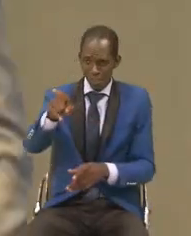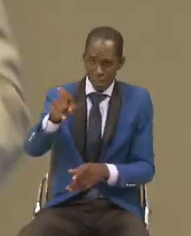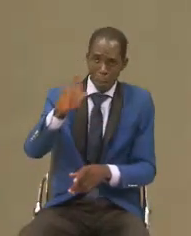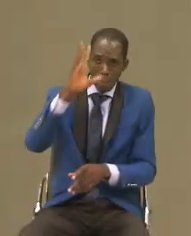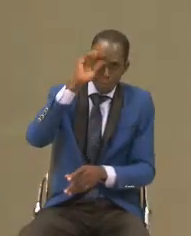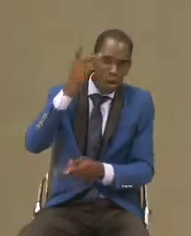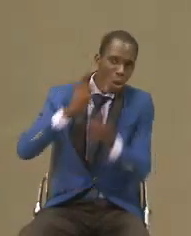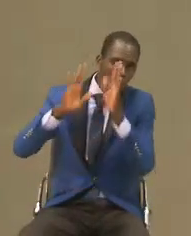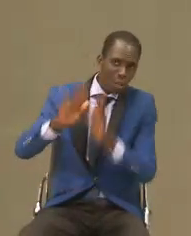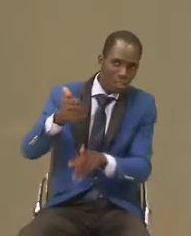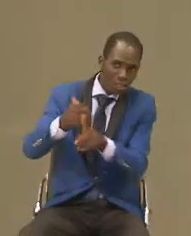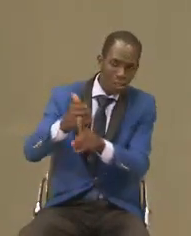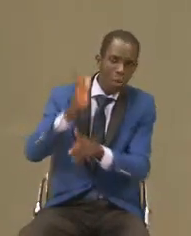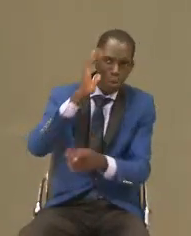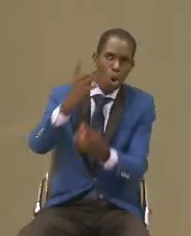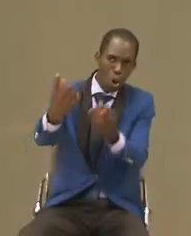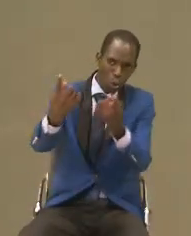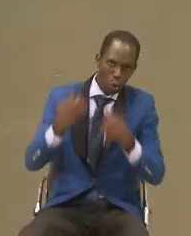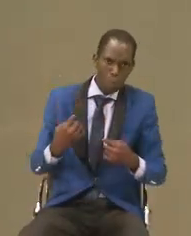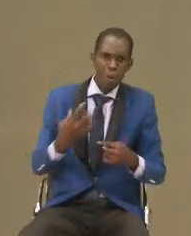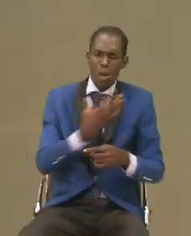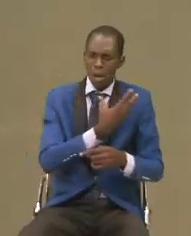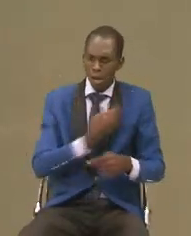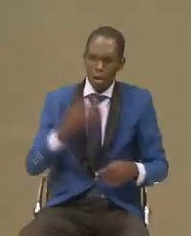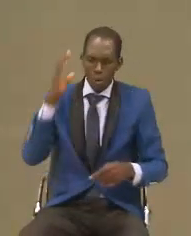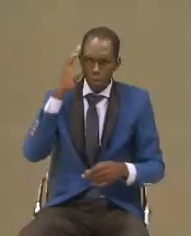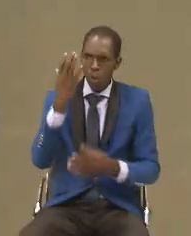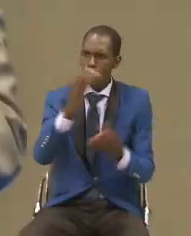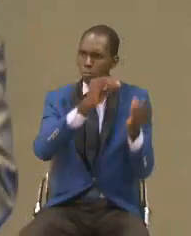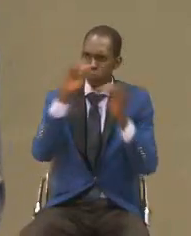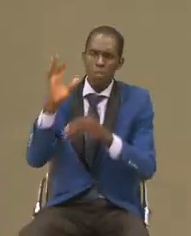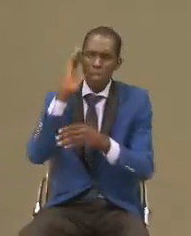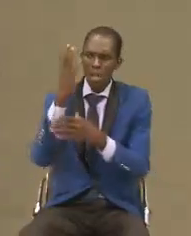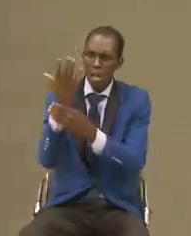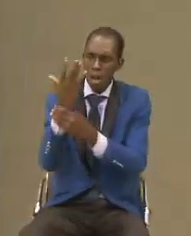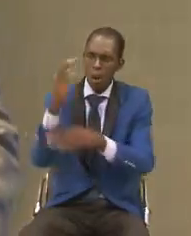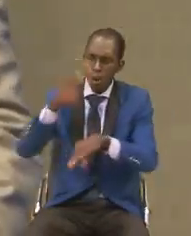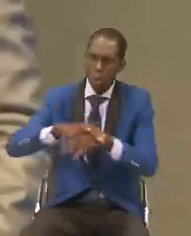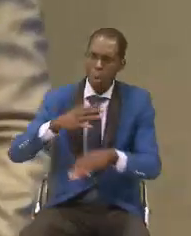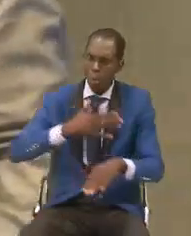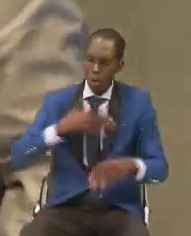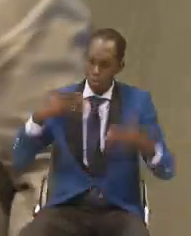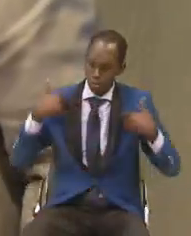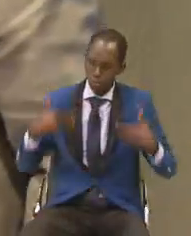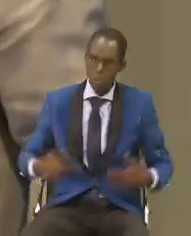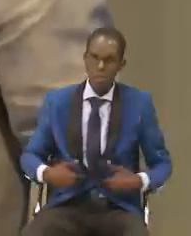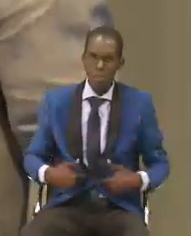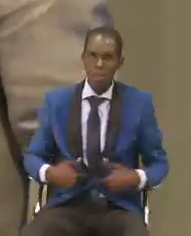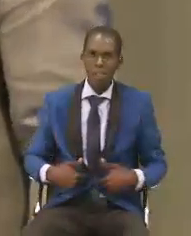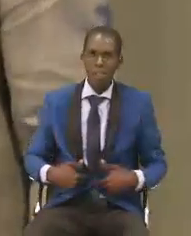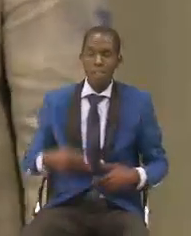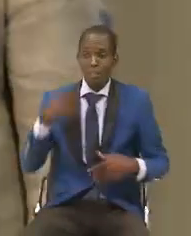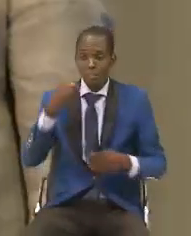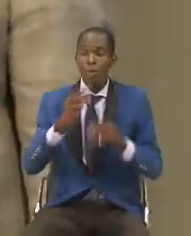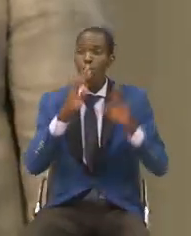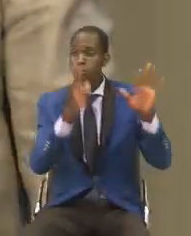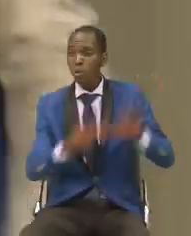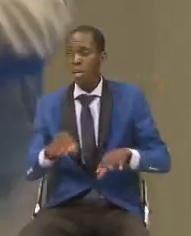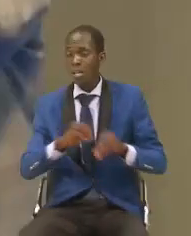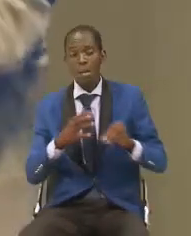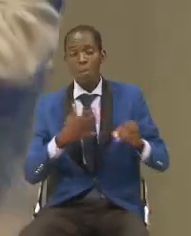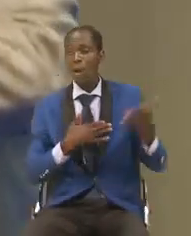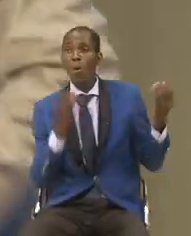even thought that he will come out and he will rob his son and put his hand in the place he said the